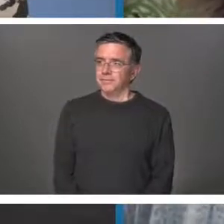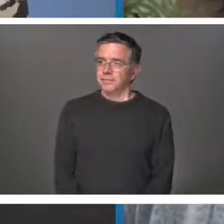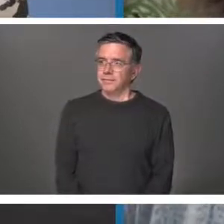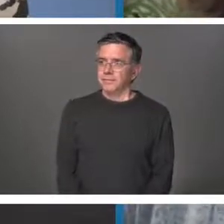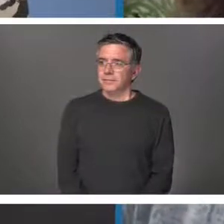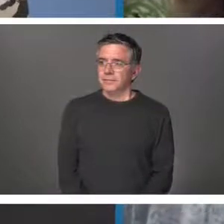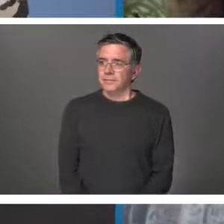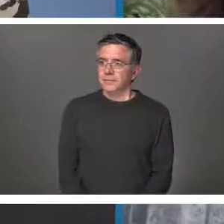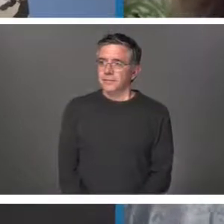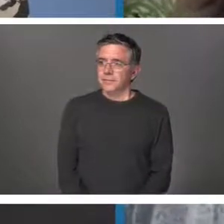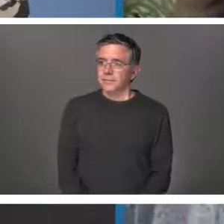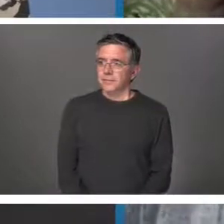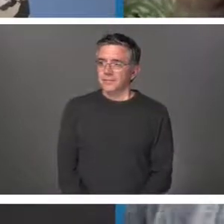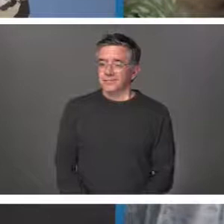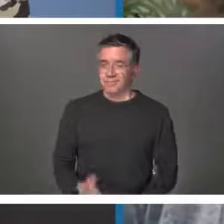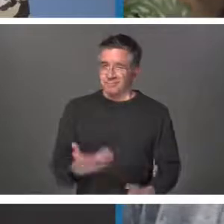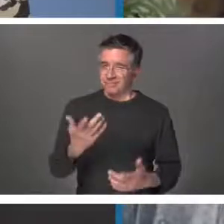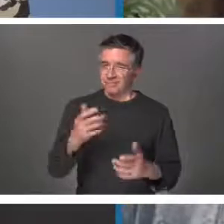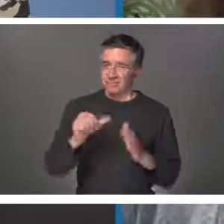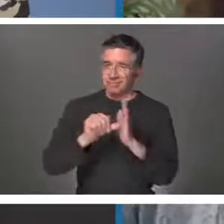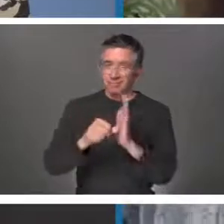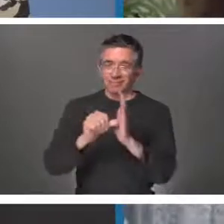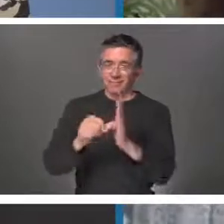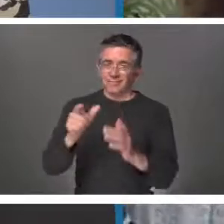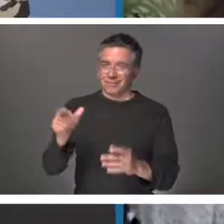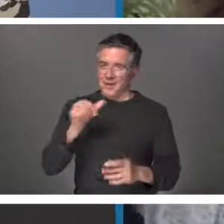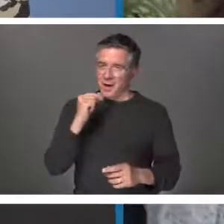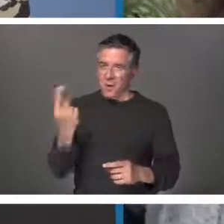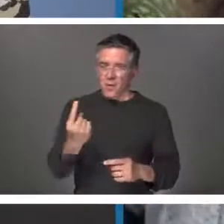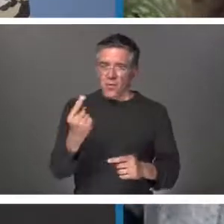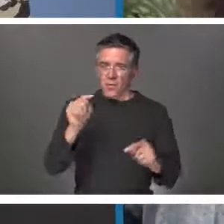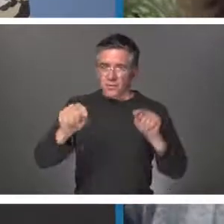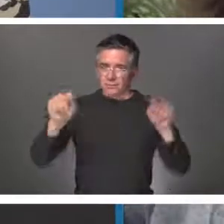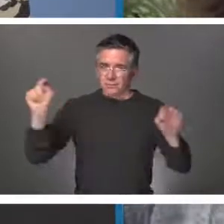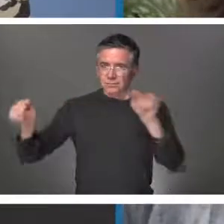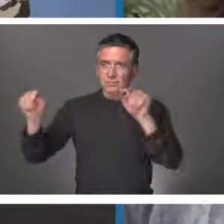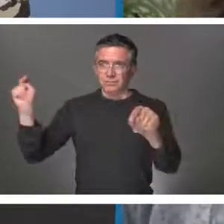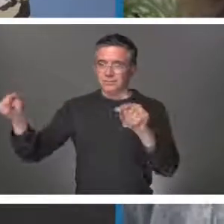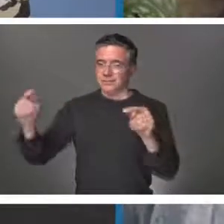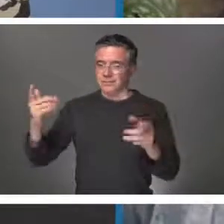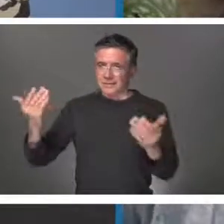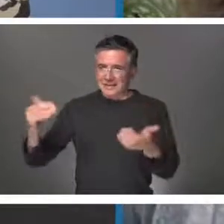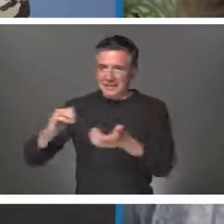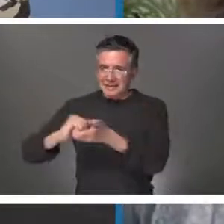we're not gonna solve this alone, but in partnership, and leaning on people that communities trust, you know,